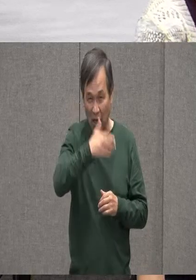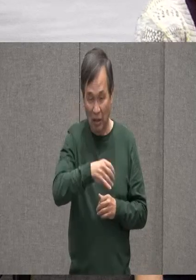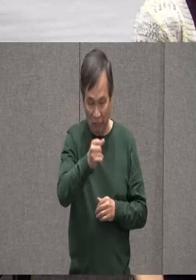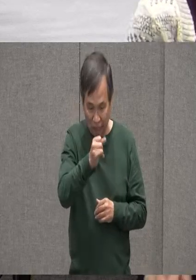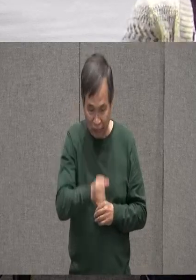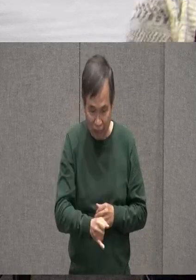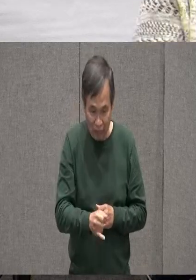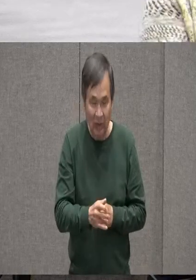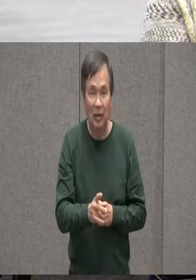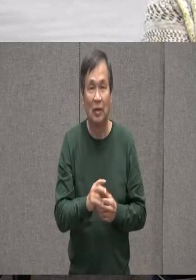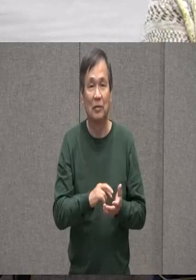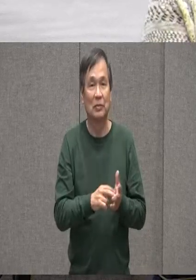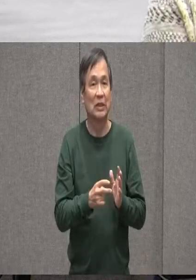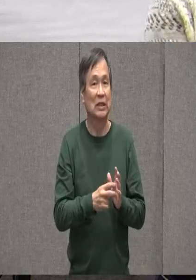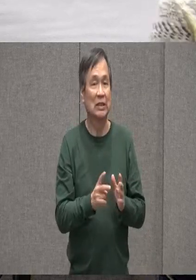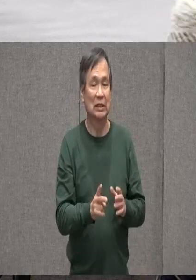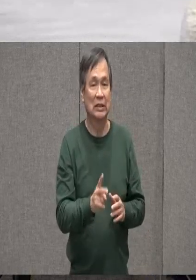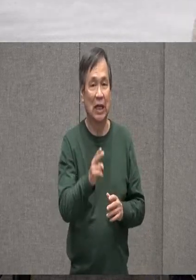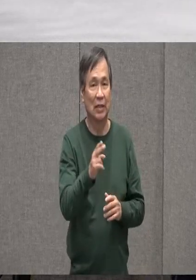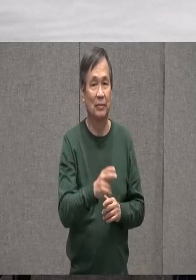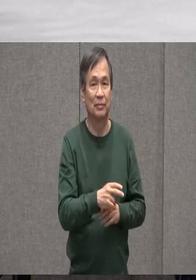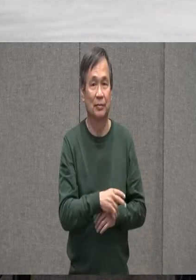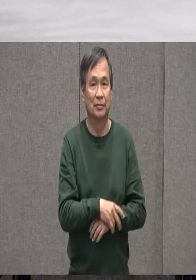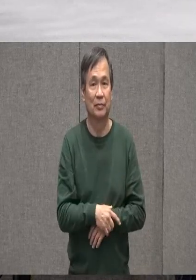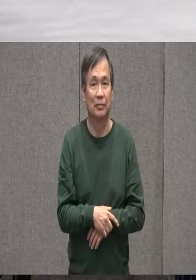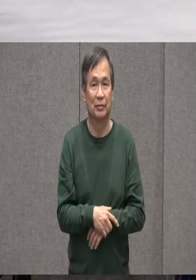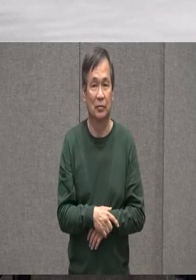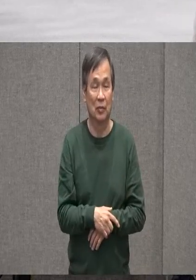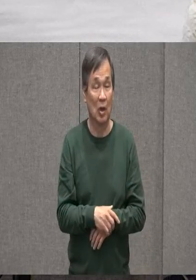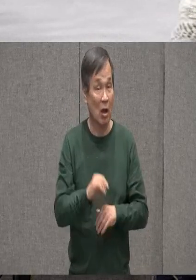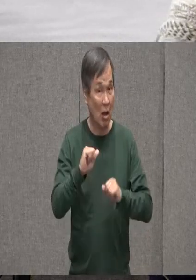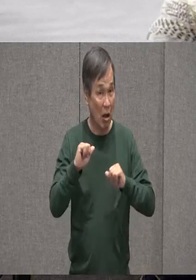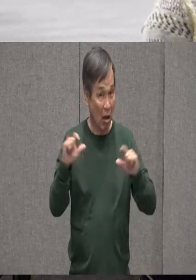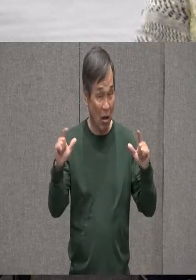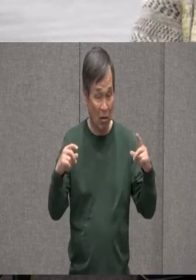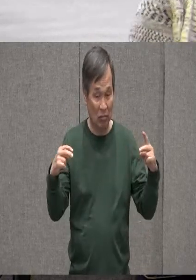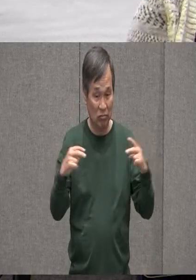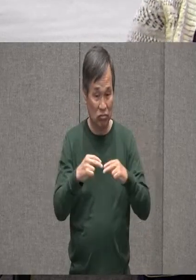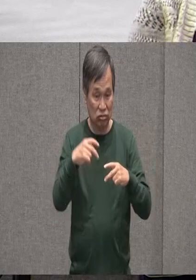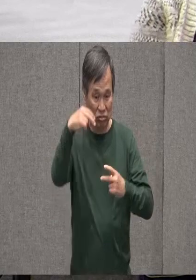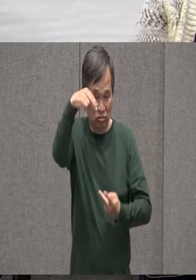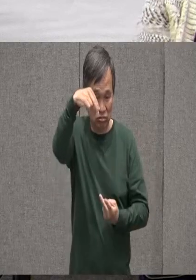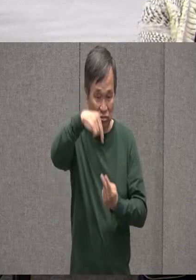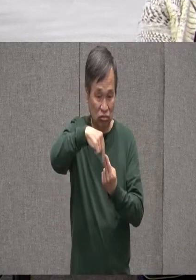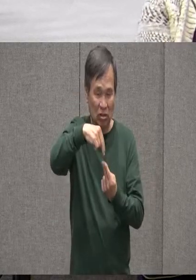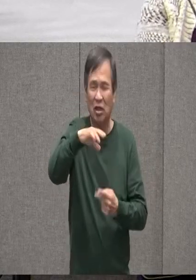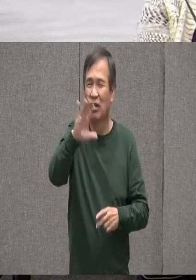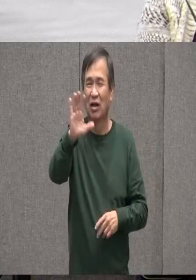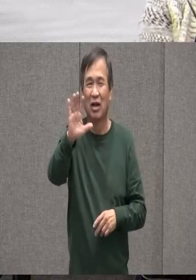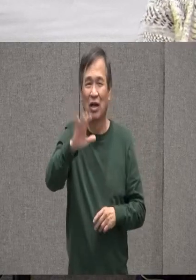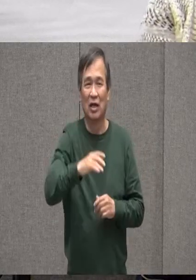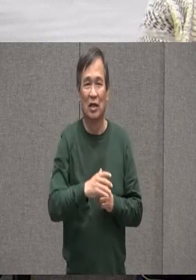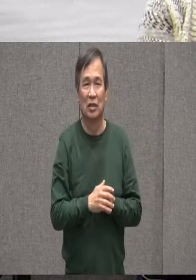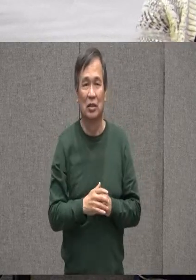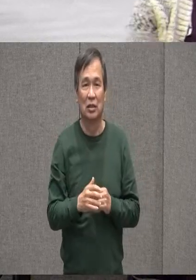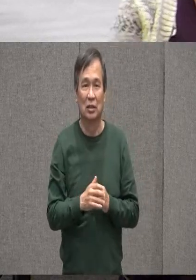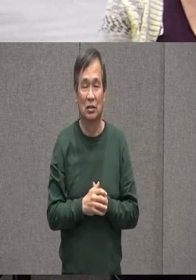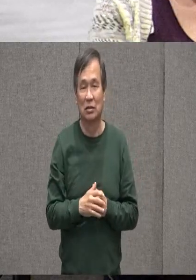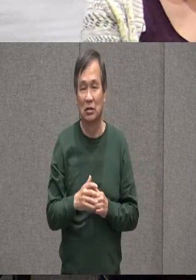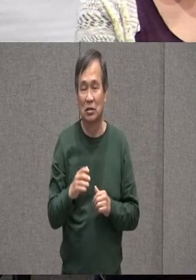I think it means cut. You are correct, I'm gonna cut it. Am I gonna cut all of them? Mm-mm. - No, or I would just have a bunch of tiny little squares.